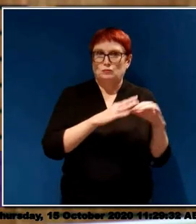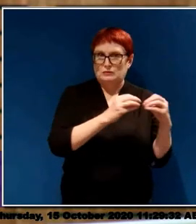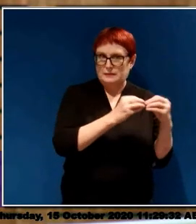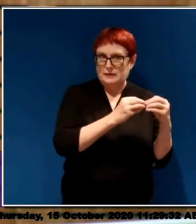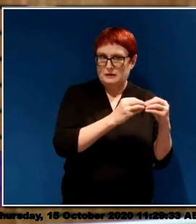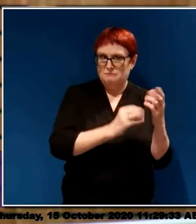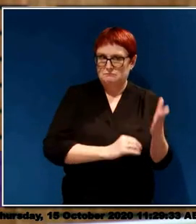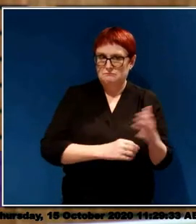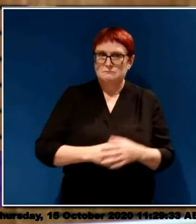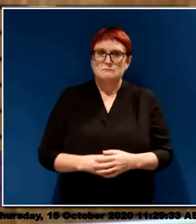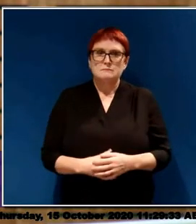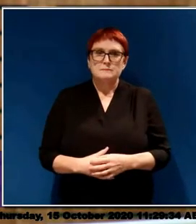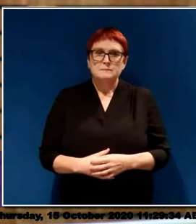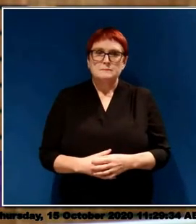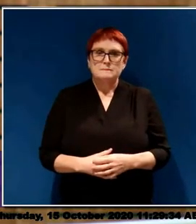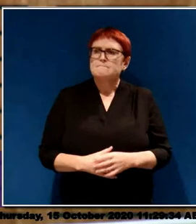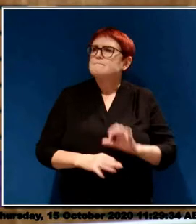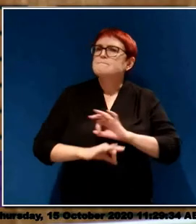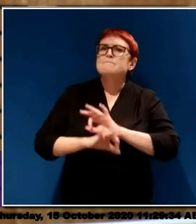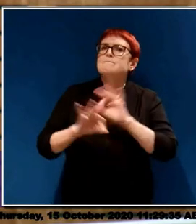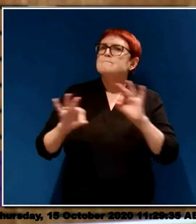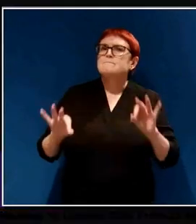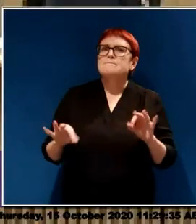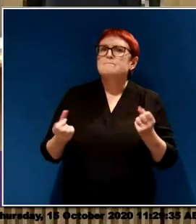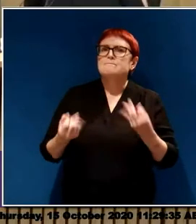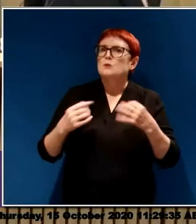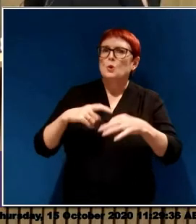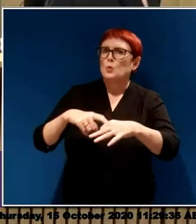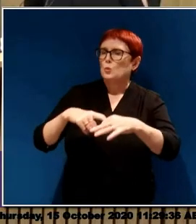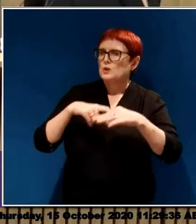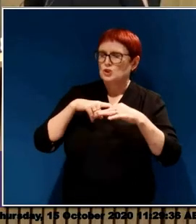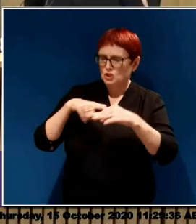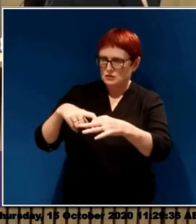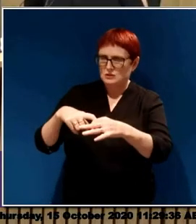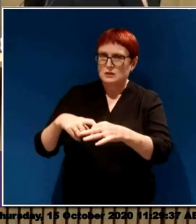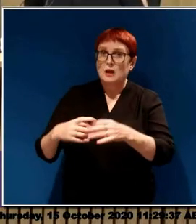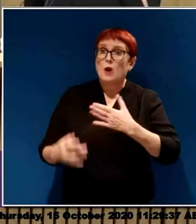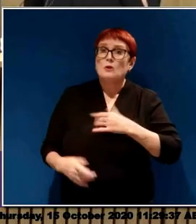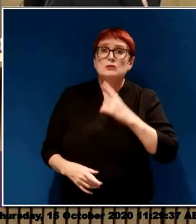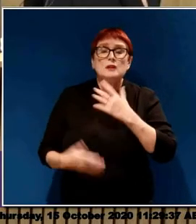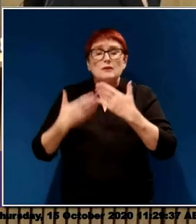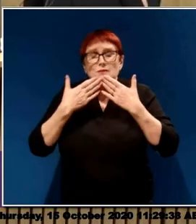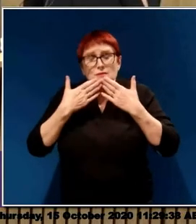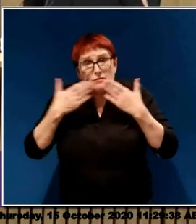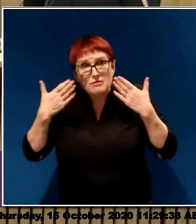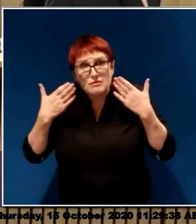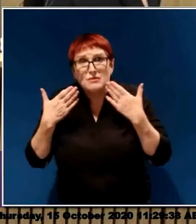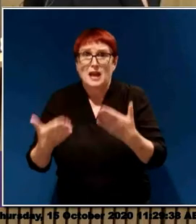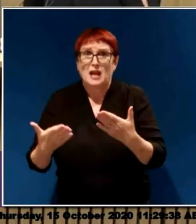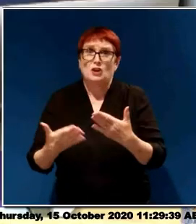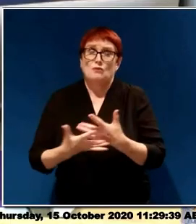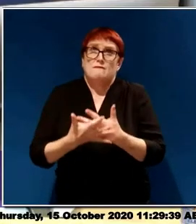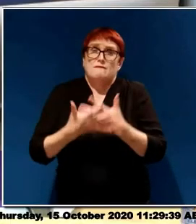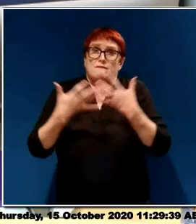No, I don't have any questions, but I do want to say thank you very much for the evidence you've given today.